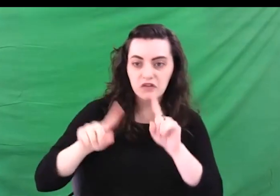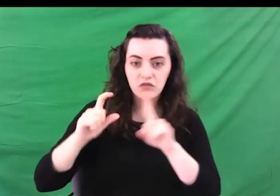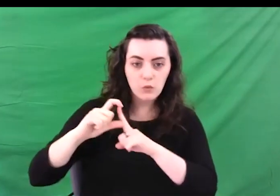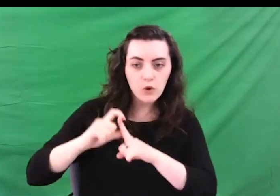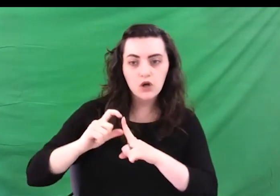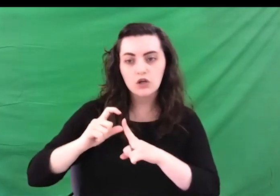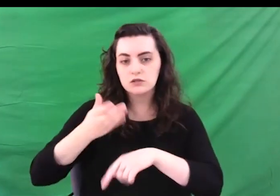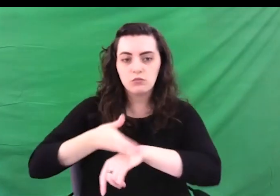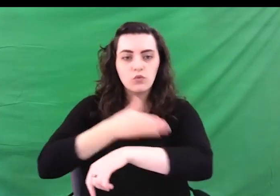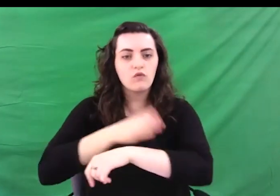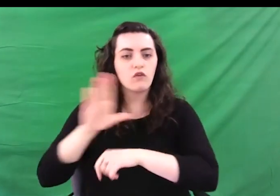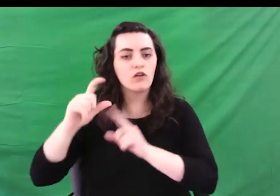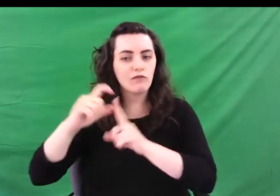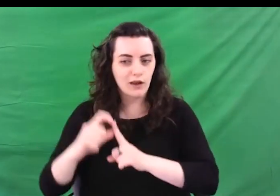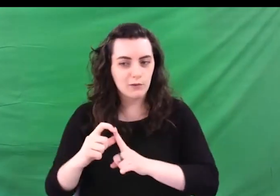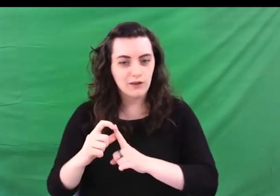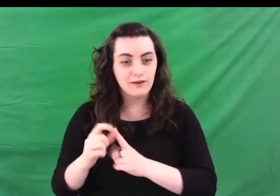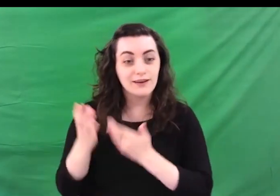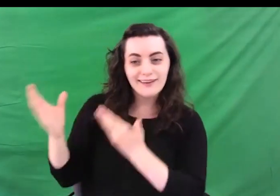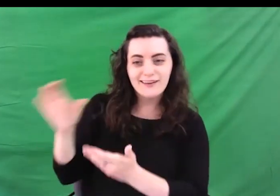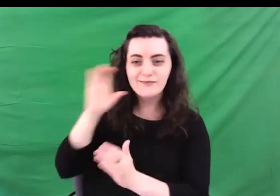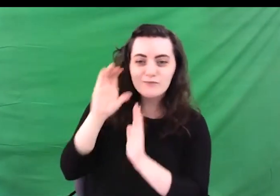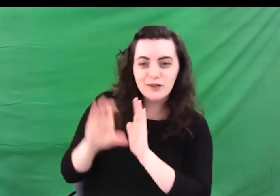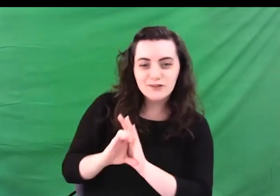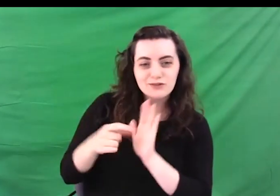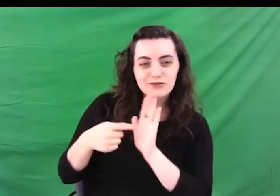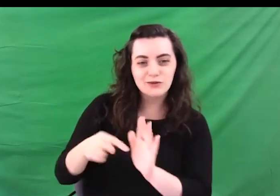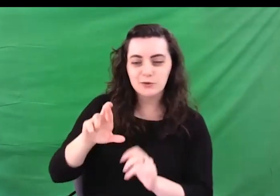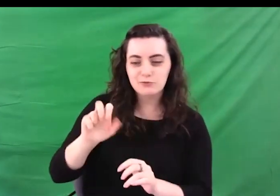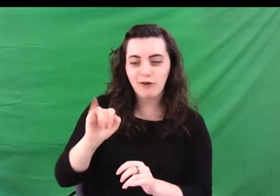This picture shows Raji Anna being her very typical self.